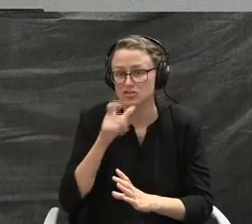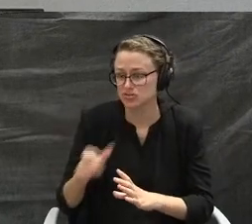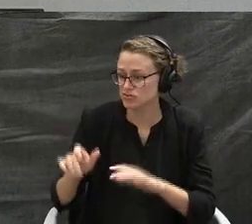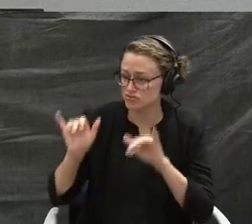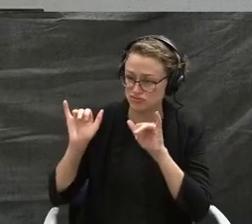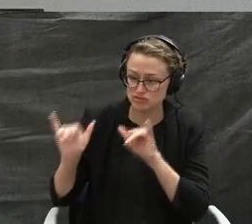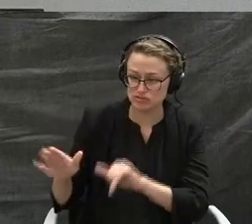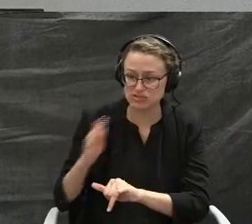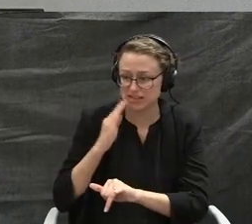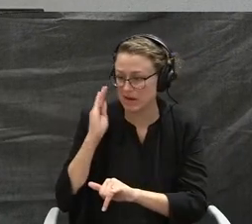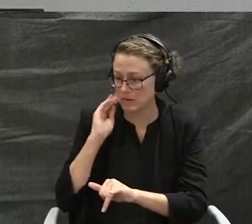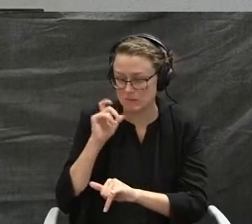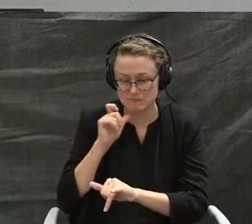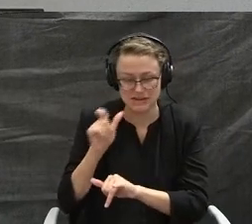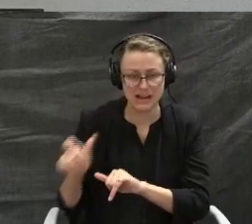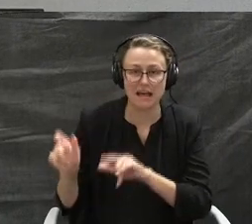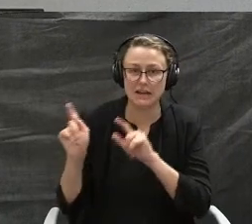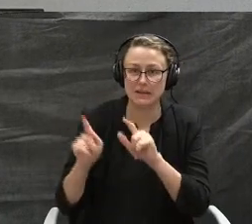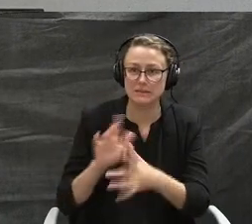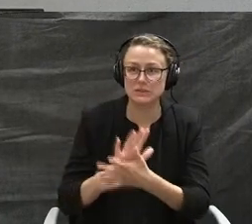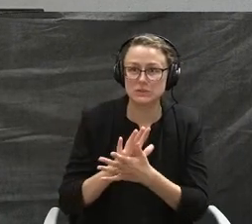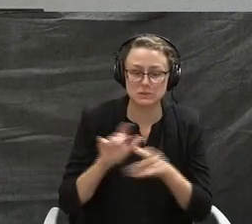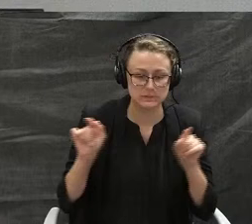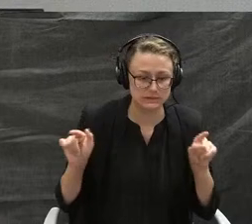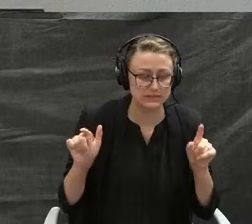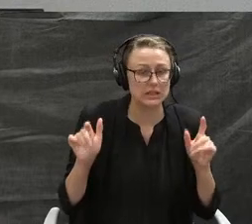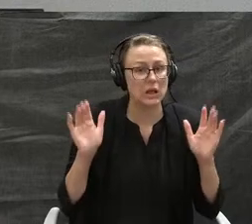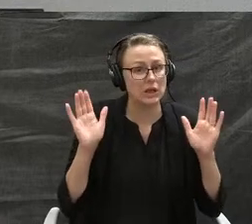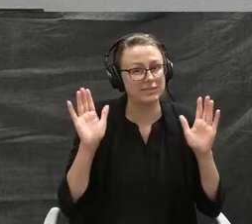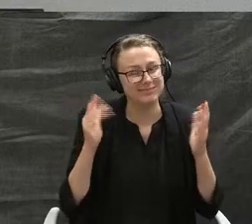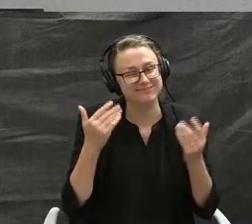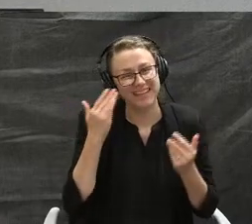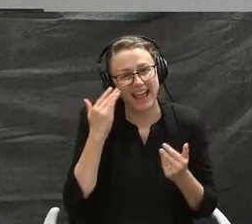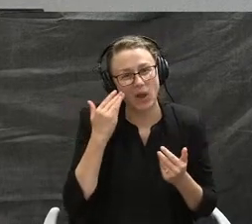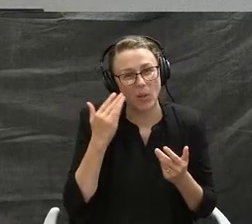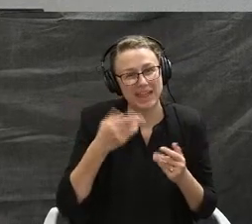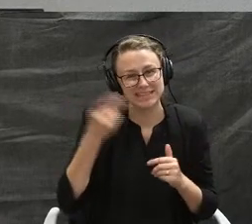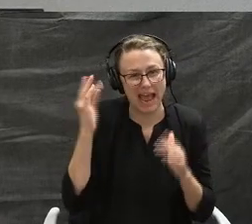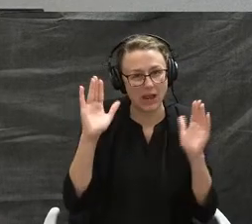school. Now that's hoping for a lot, but we're hoping to do